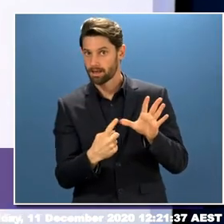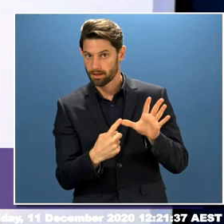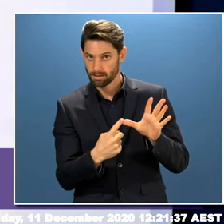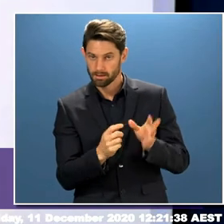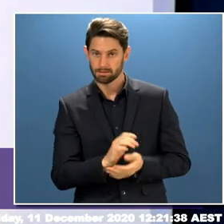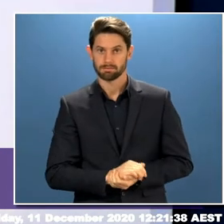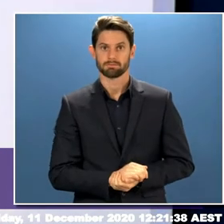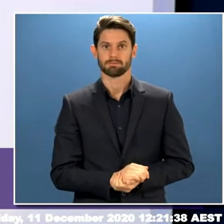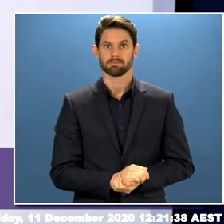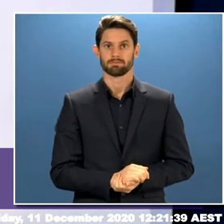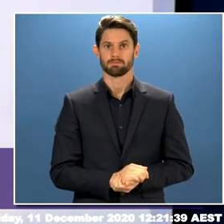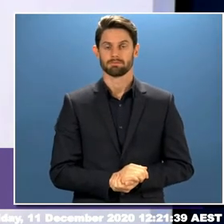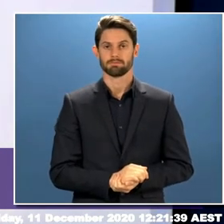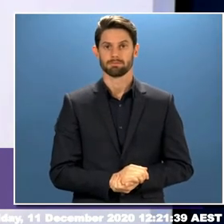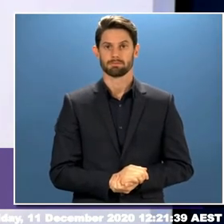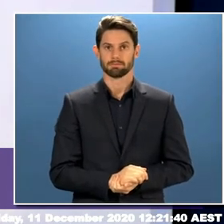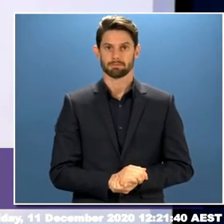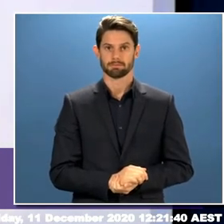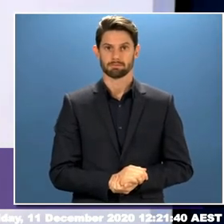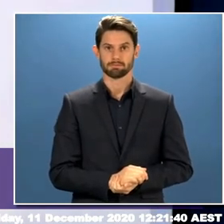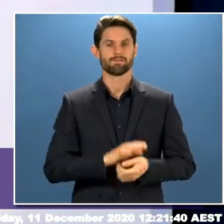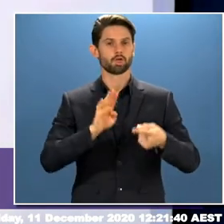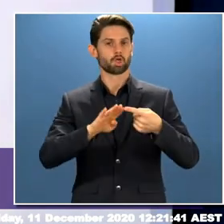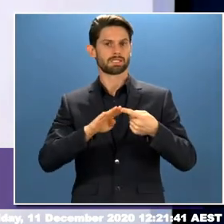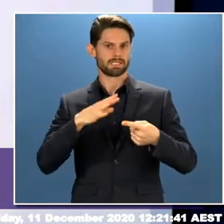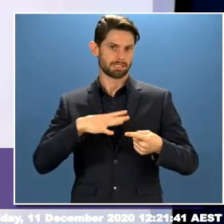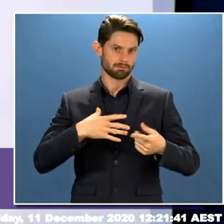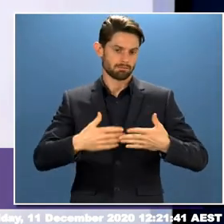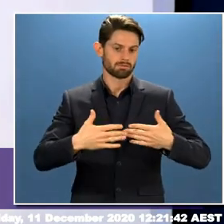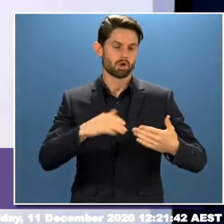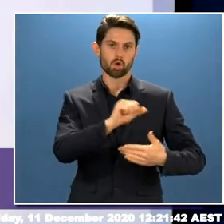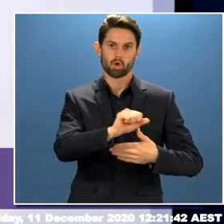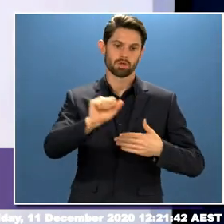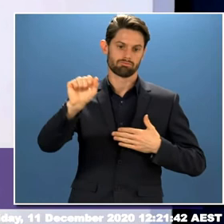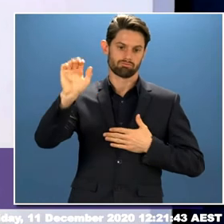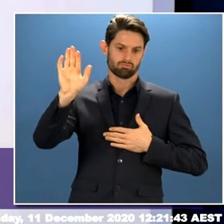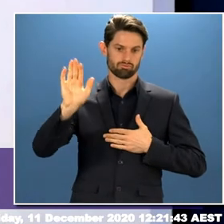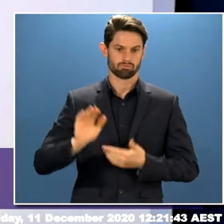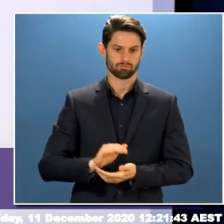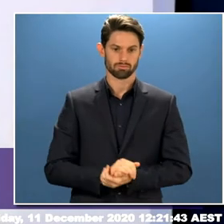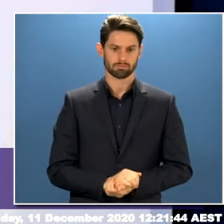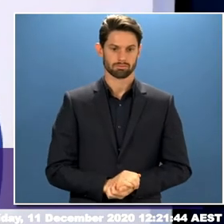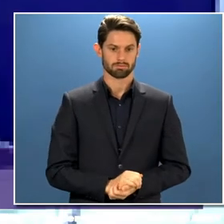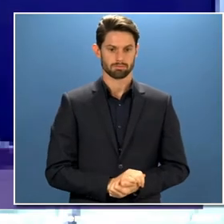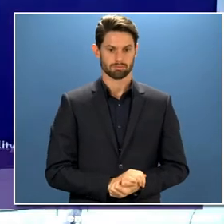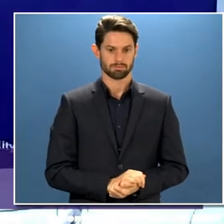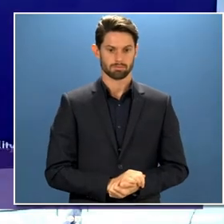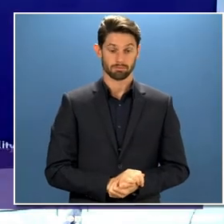First we have to do the oath or affirmation. Thank you. Do you mind if I call you Ella?